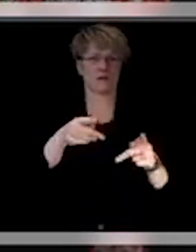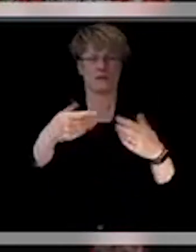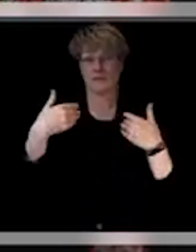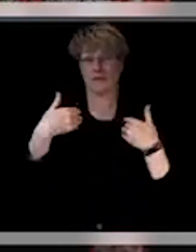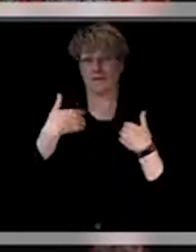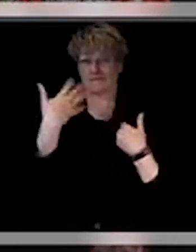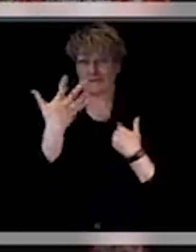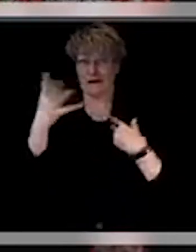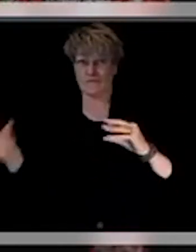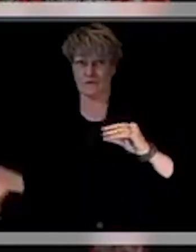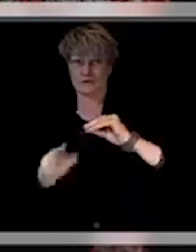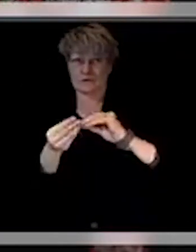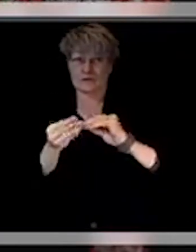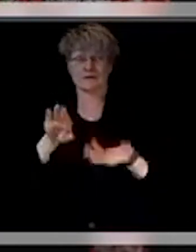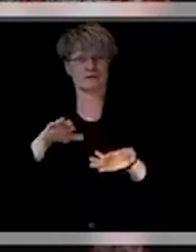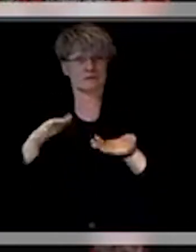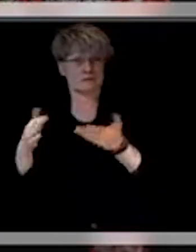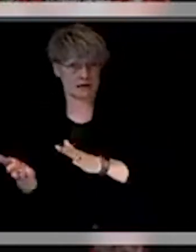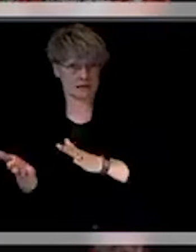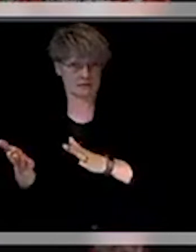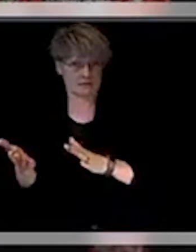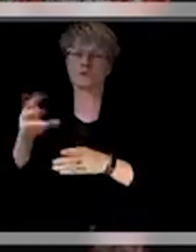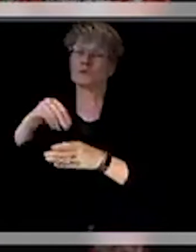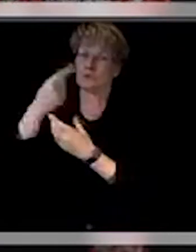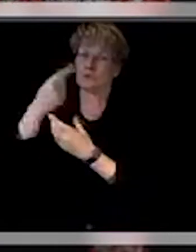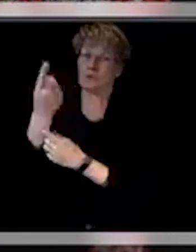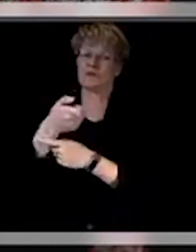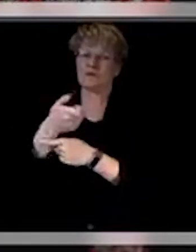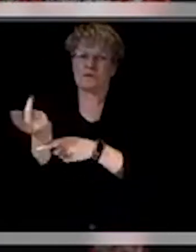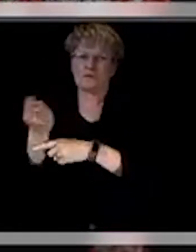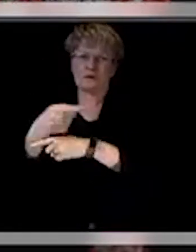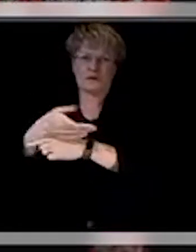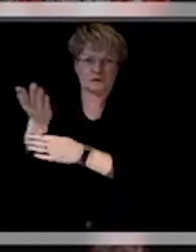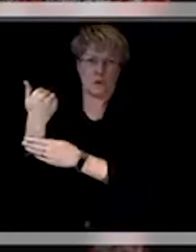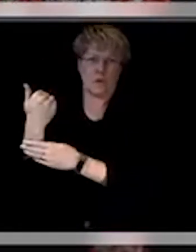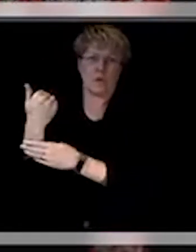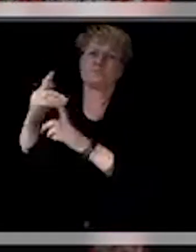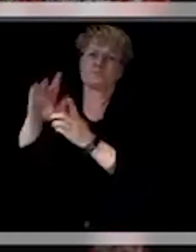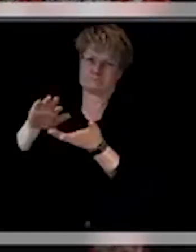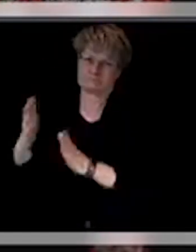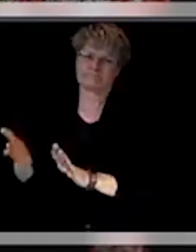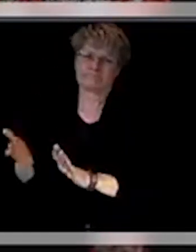I’m going to do a round of introductions. We have Mark Mitchelson from Shasta Regional